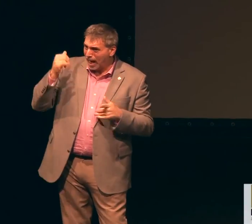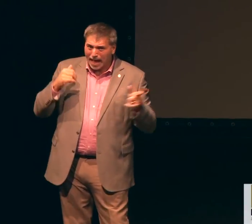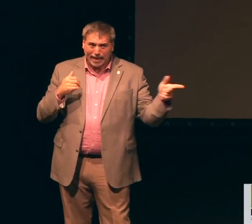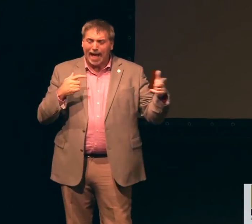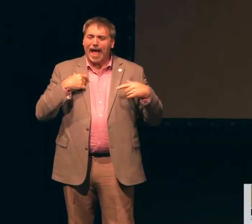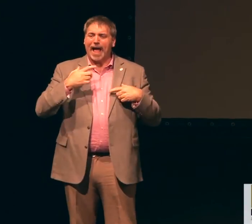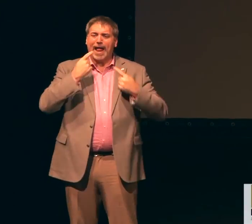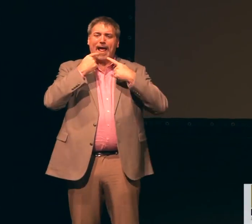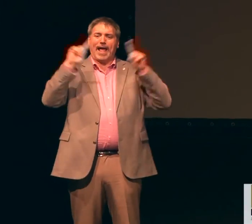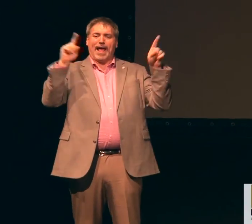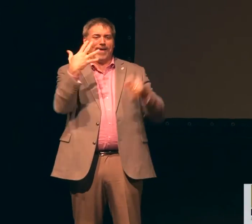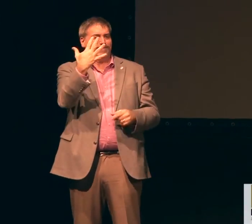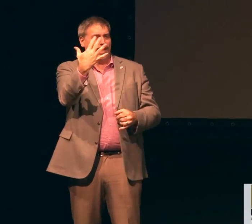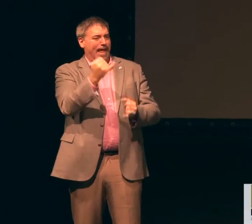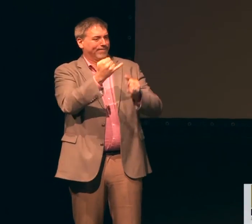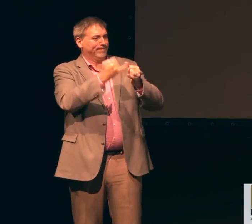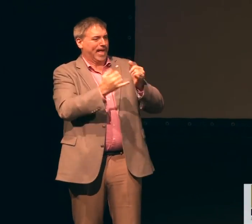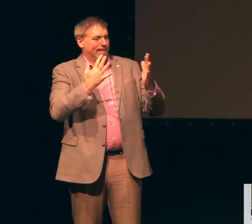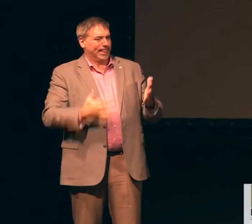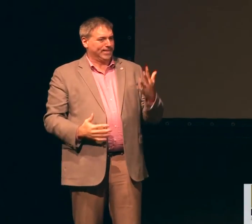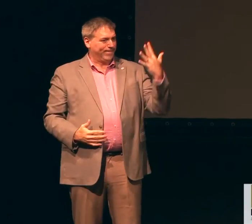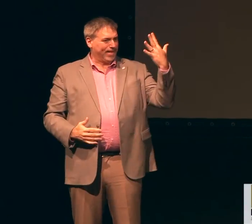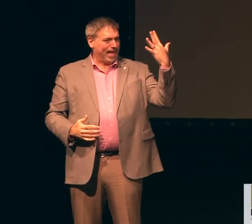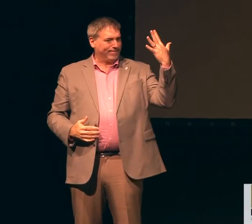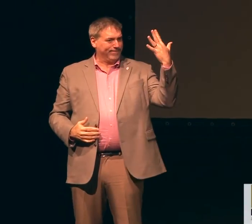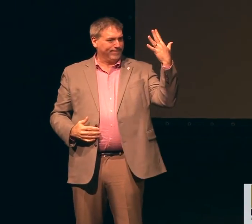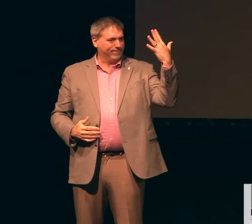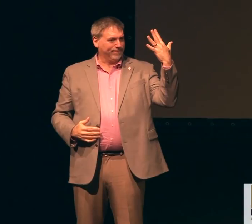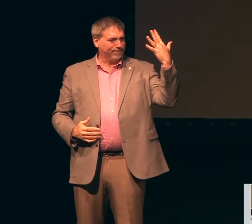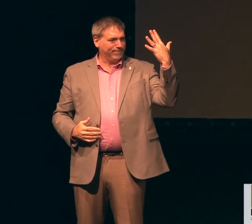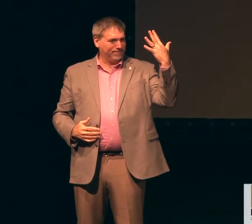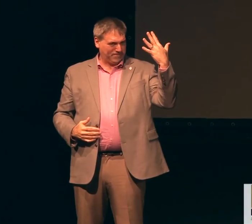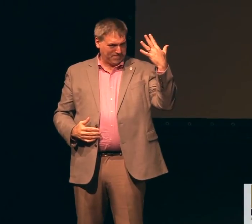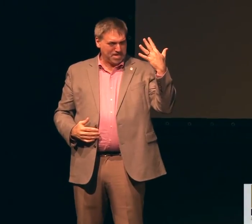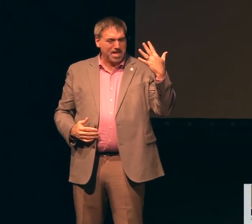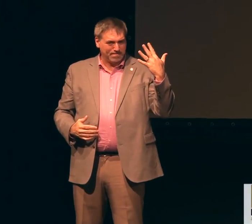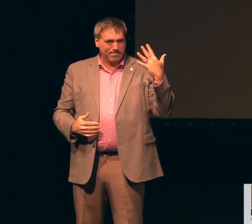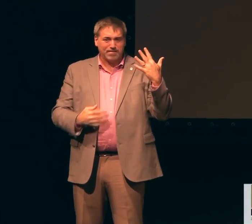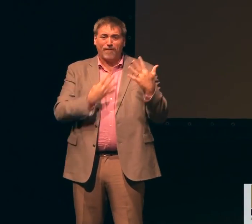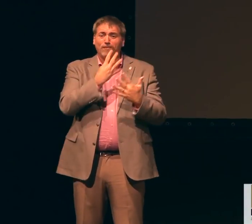And it is a concern. Arizona announced they have five finalists for their superintendent